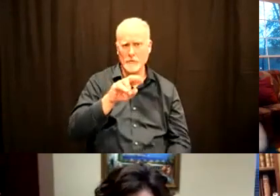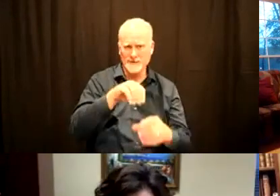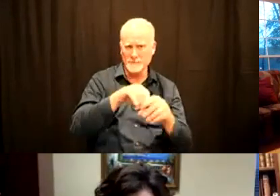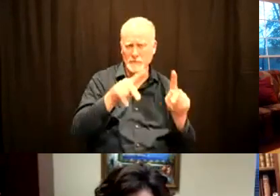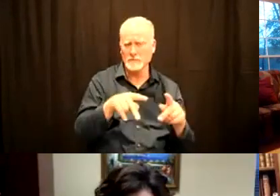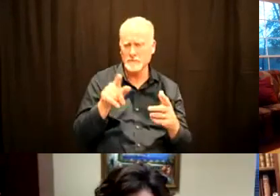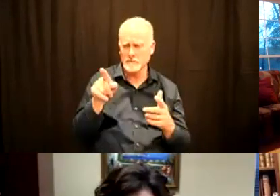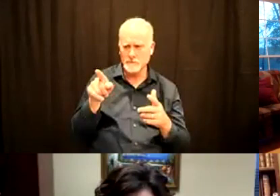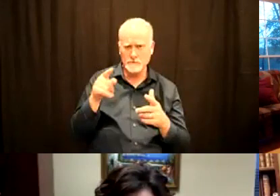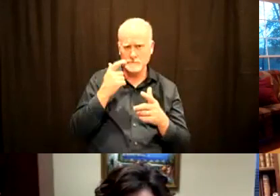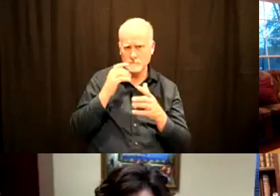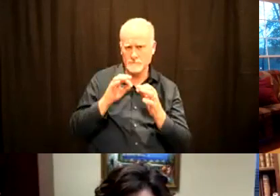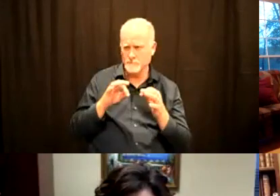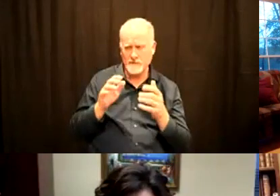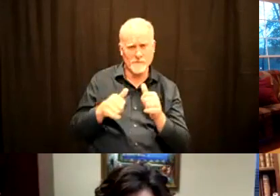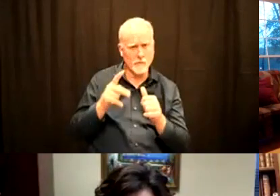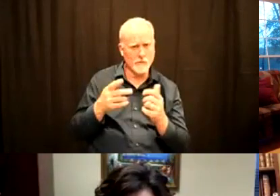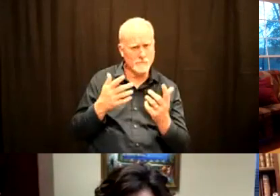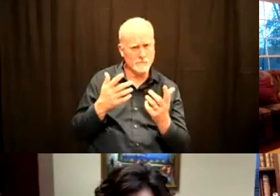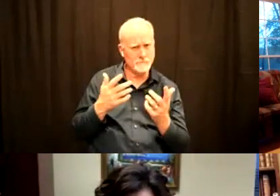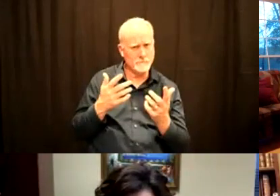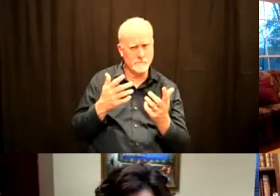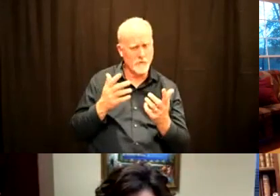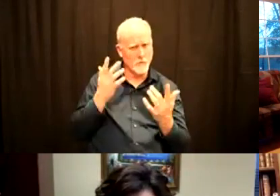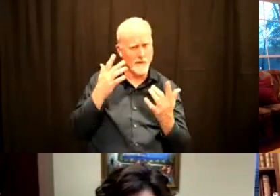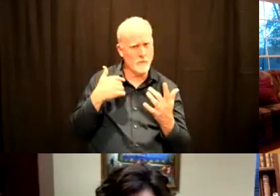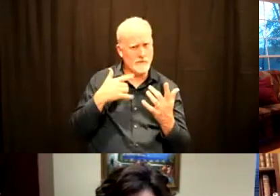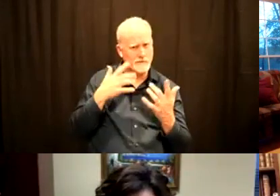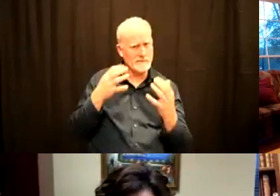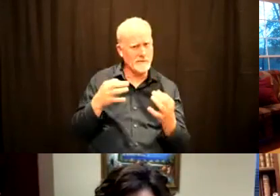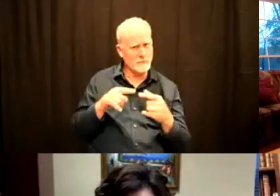of that but maybe you could follow up a little bit about our rationale for doing this i also want to